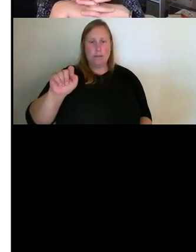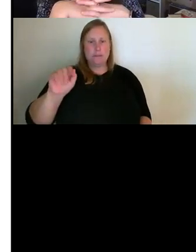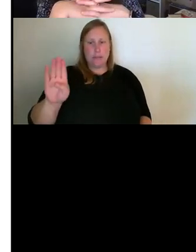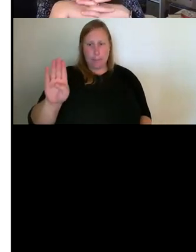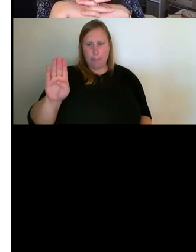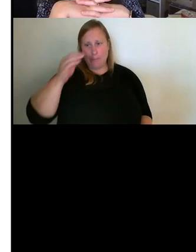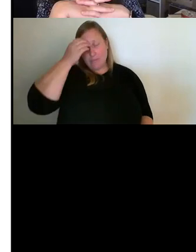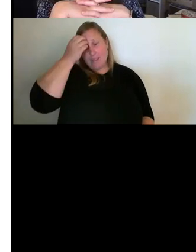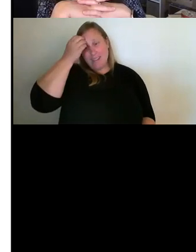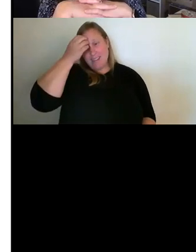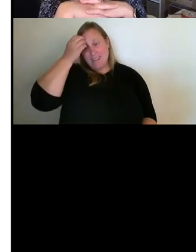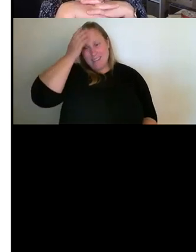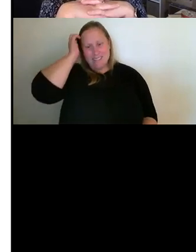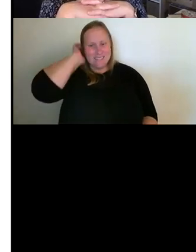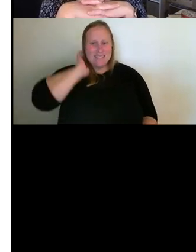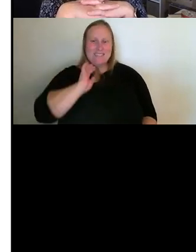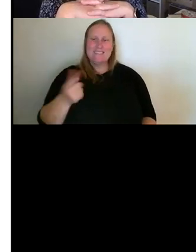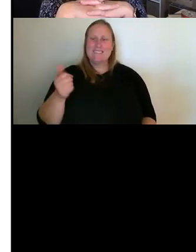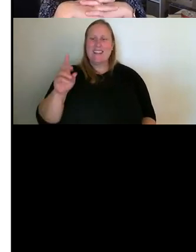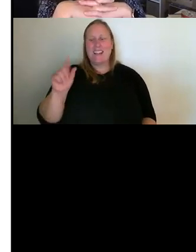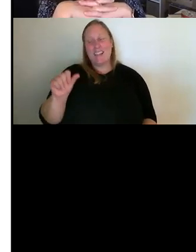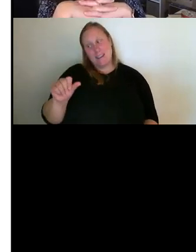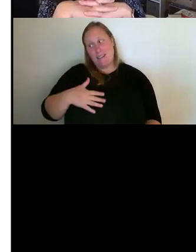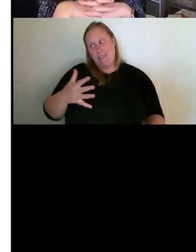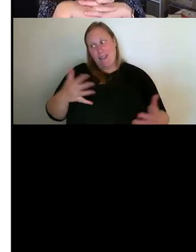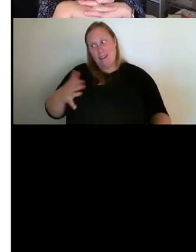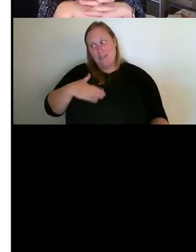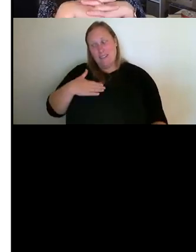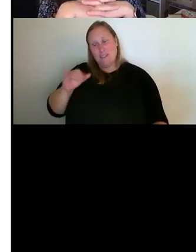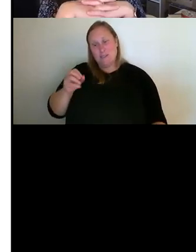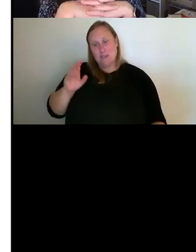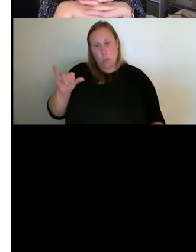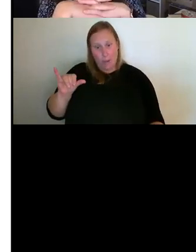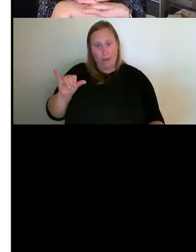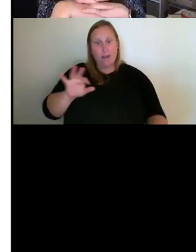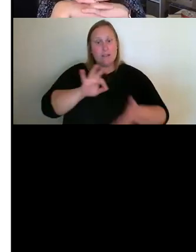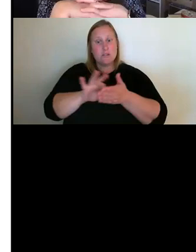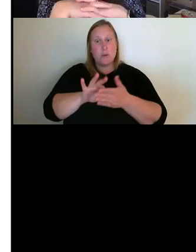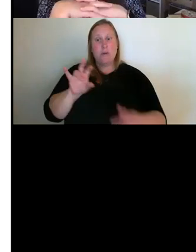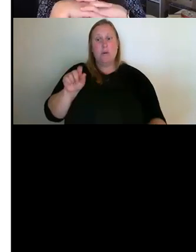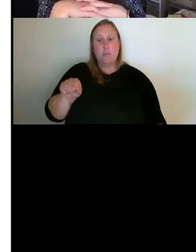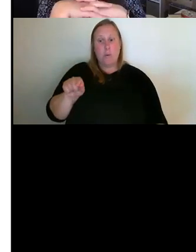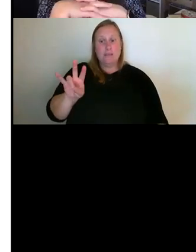Glenda things in "joy" because she has lots of joy. She scored 7.5.